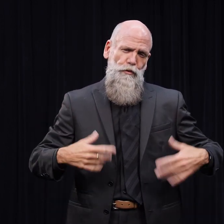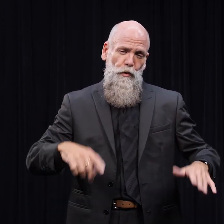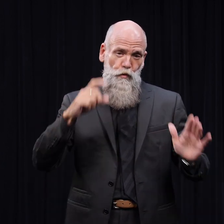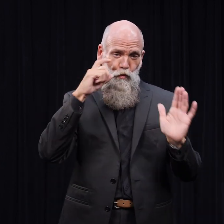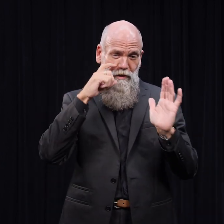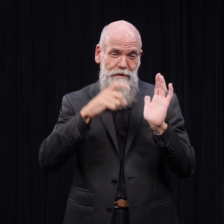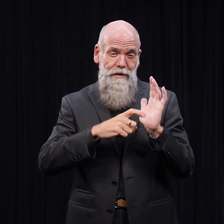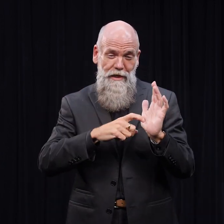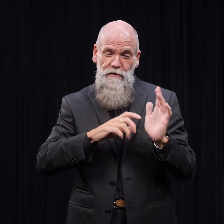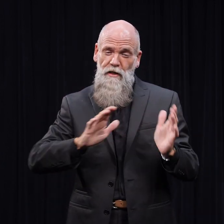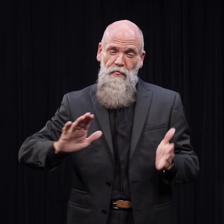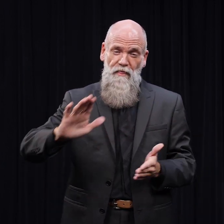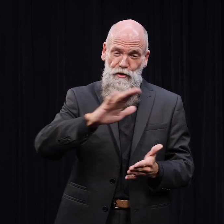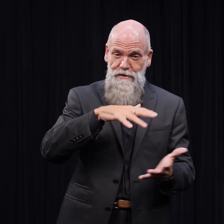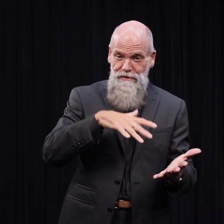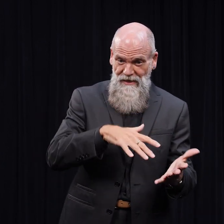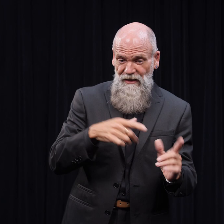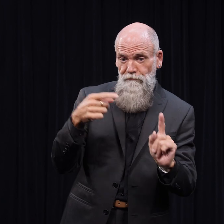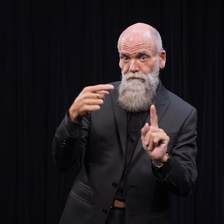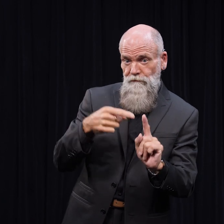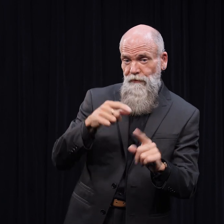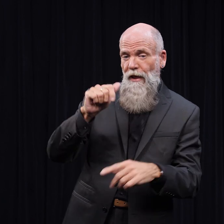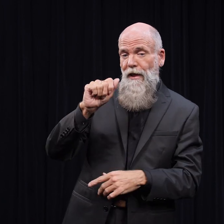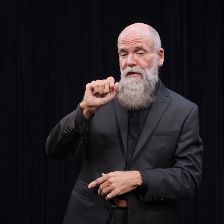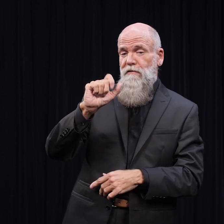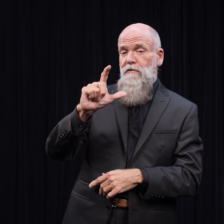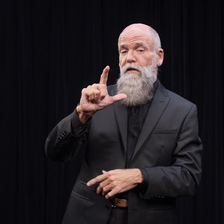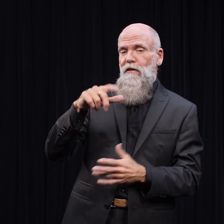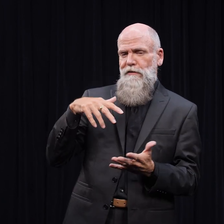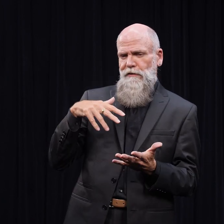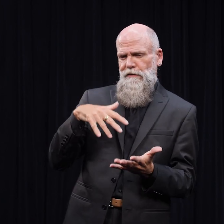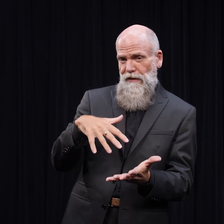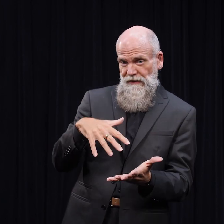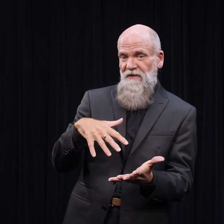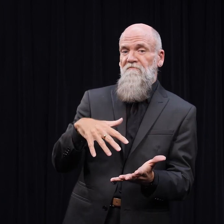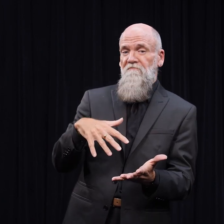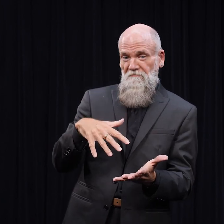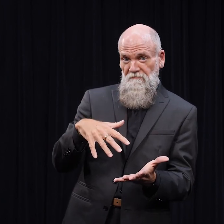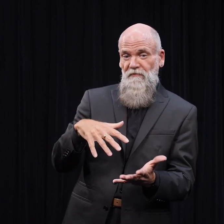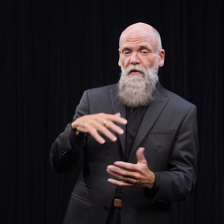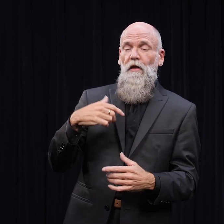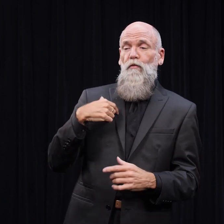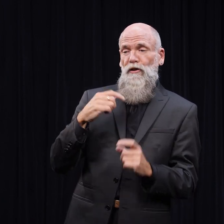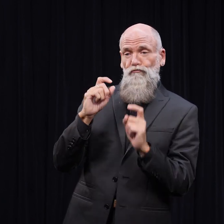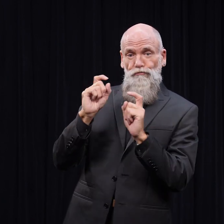Both high honors are awarded to those who have studied ASL here.